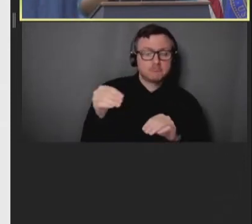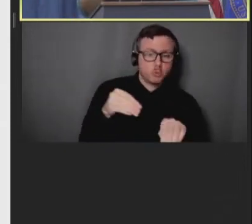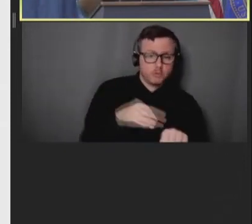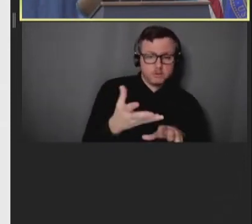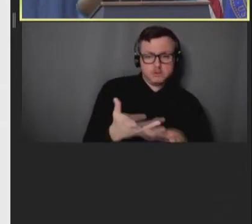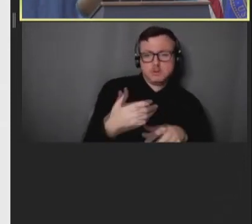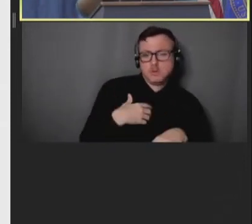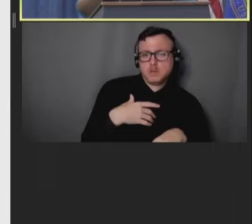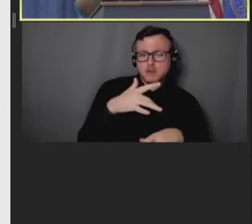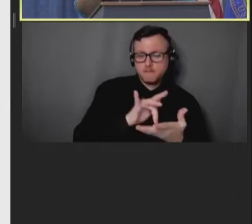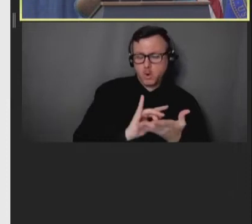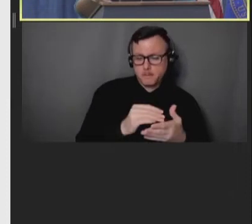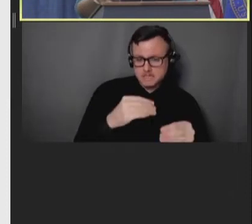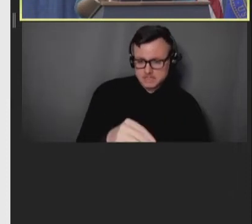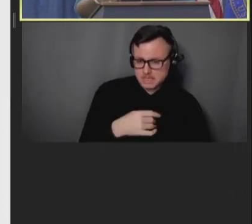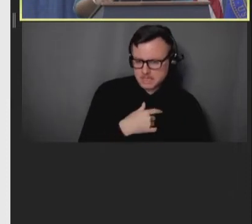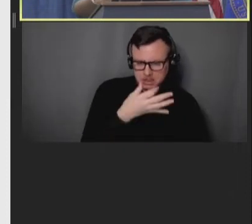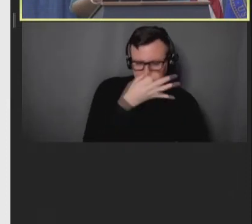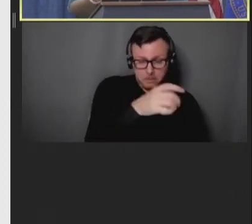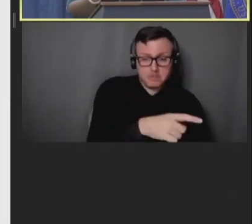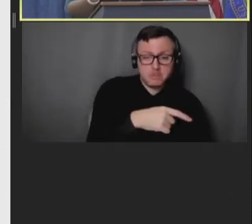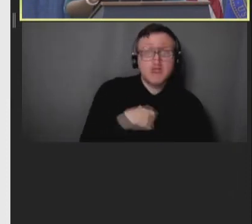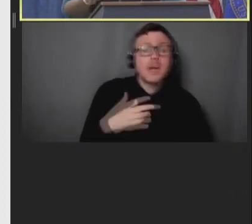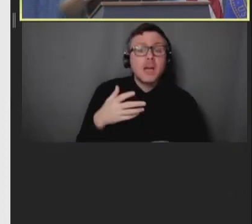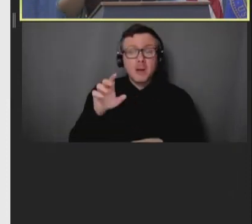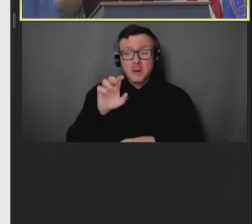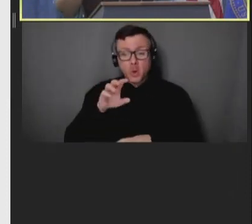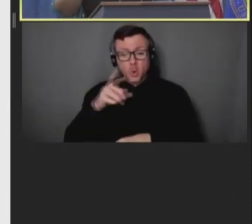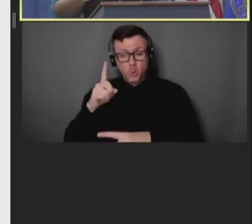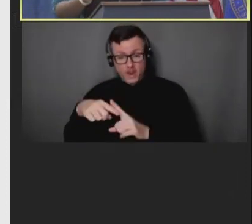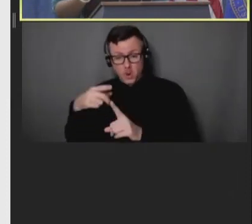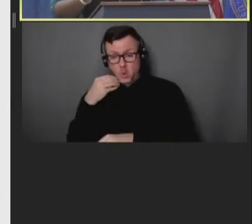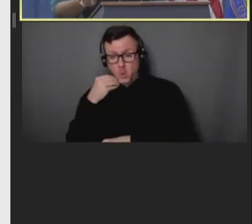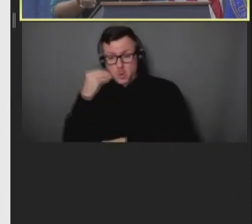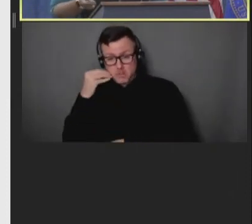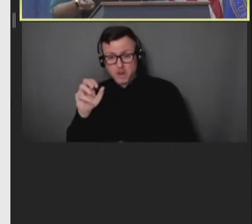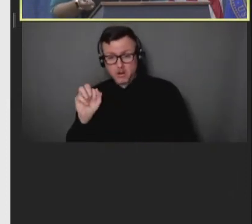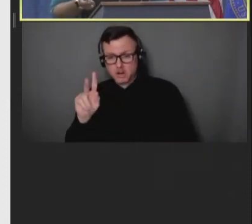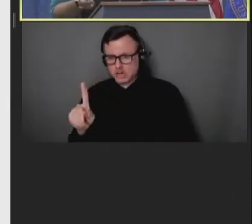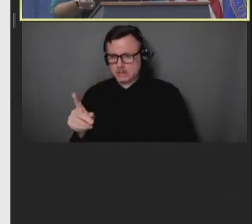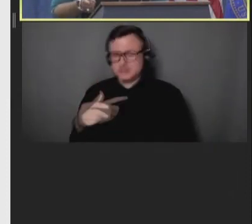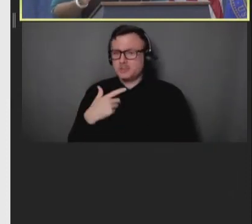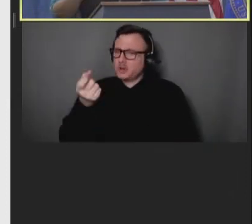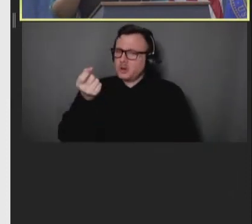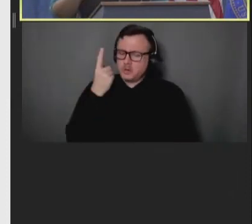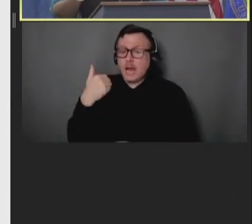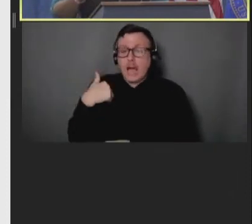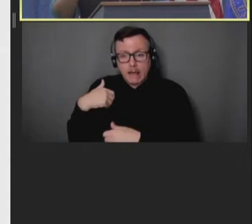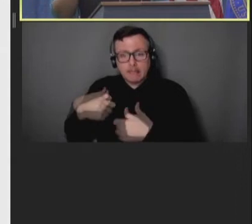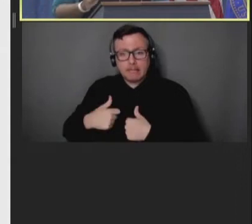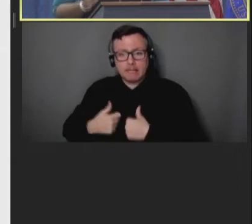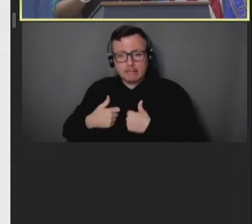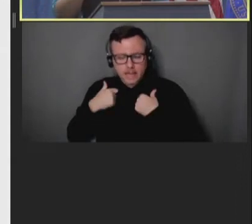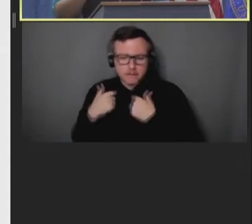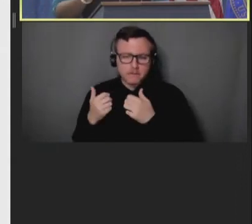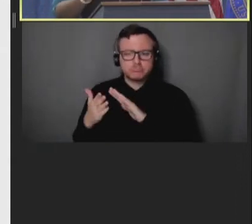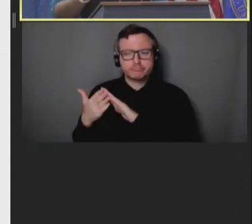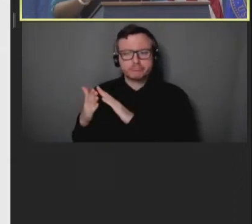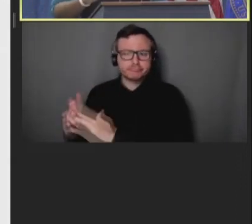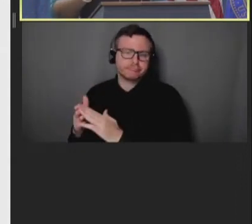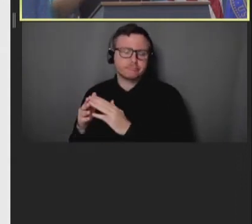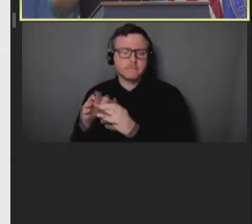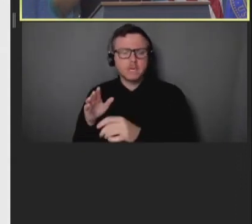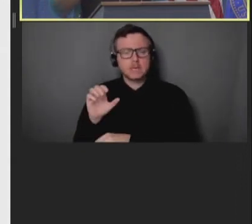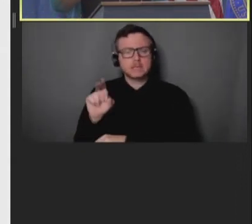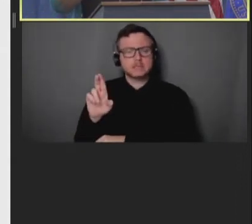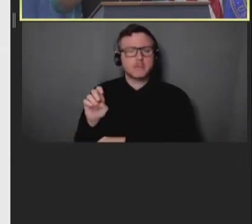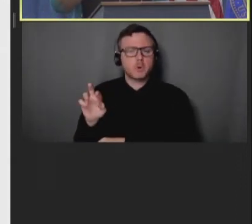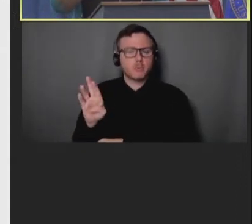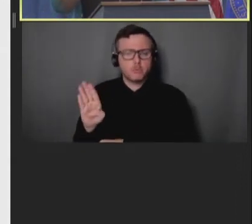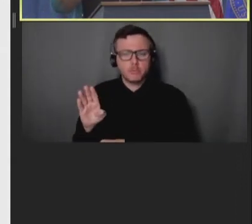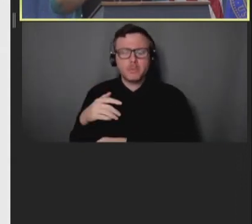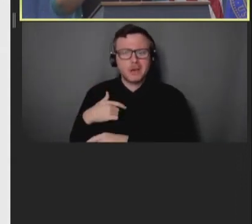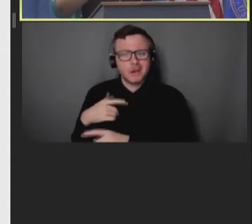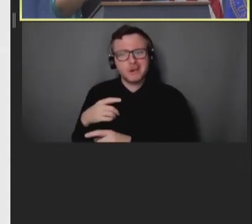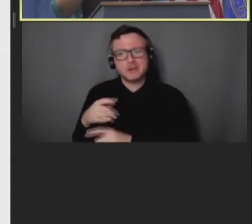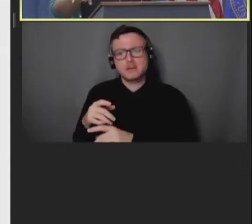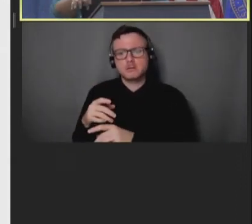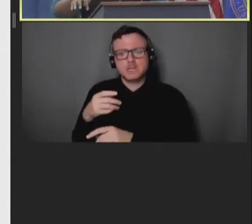although I lived in suburb, pharmacy not so close. Folks in my family who were not in the city,